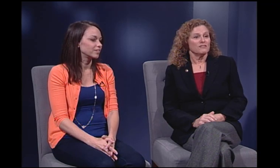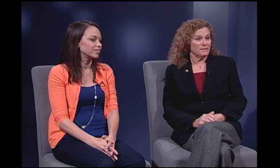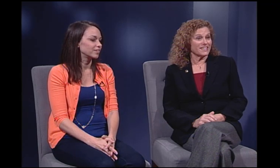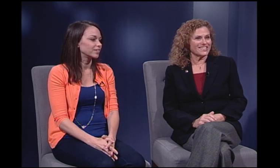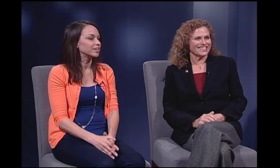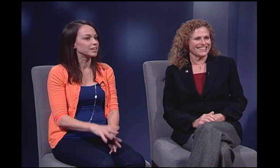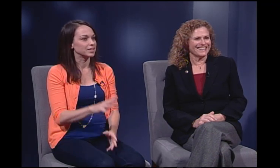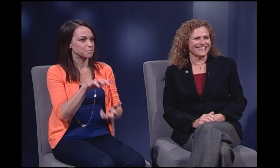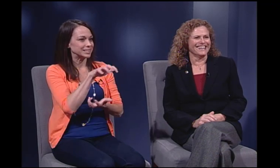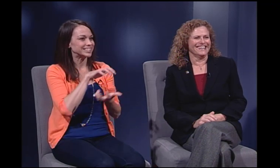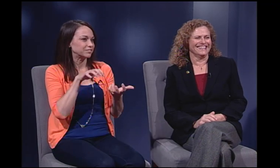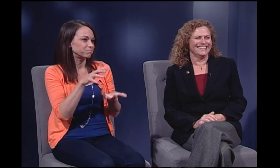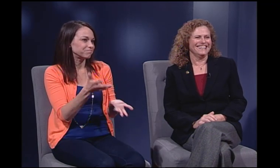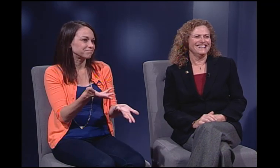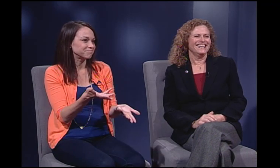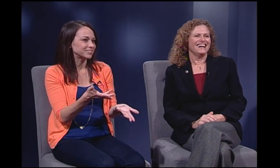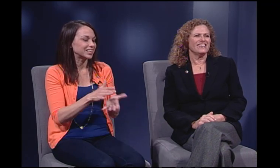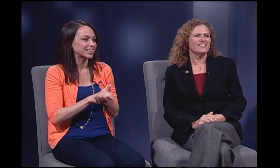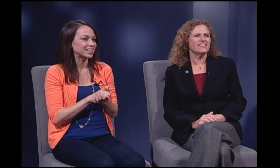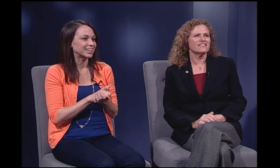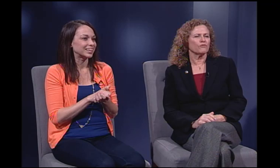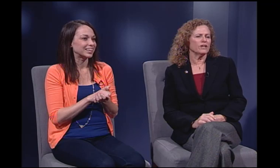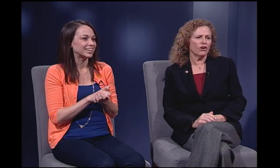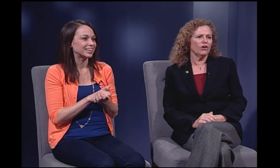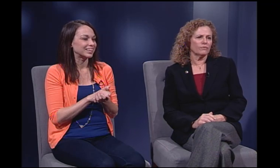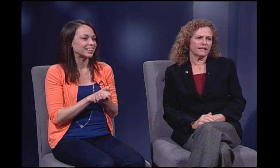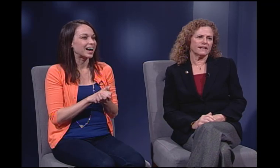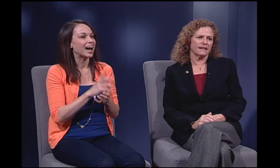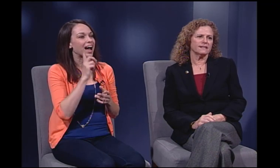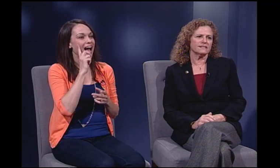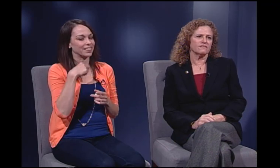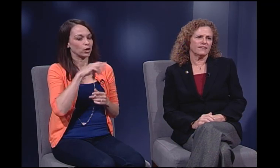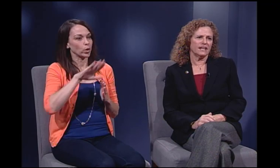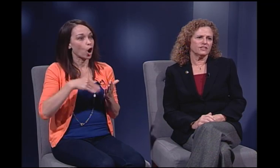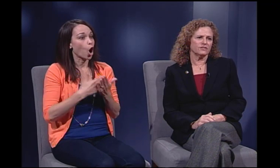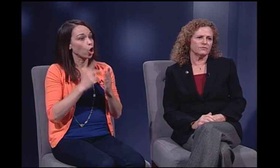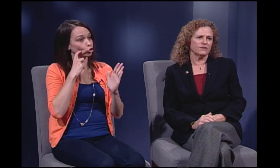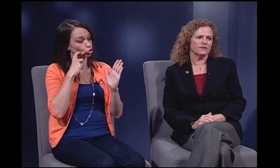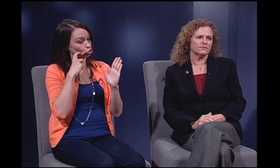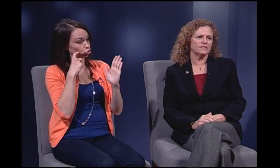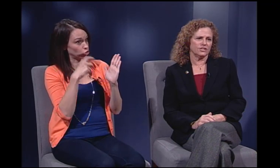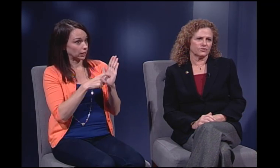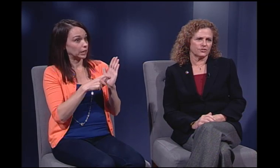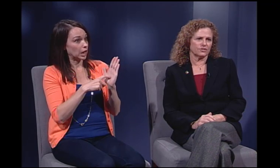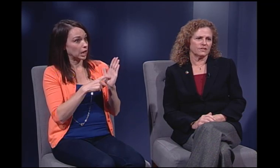Mixed. I think that we all recognize the value of teachers